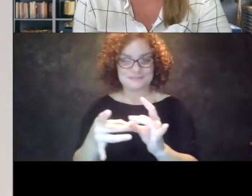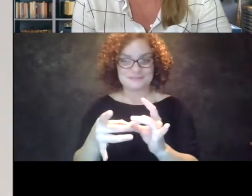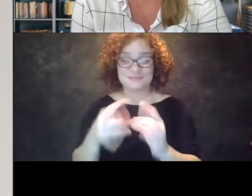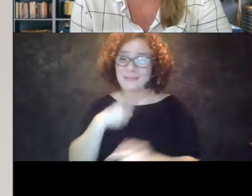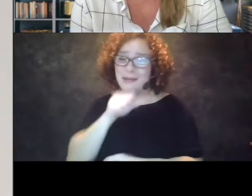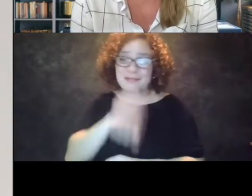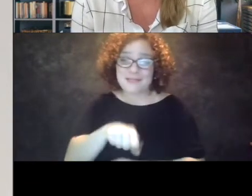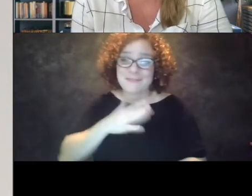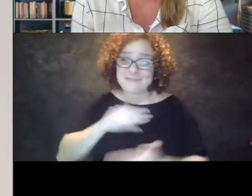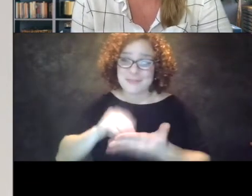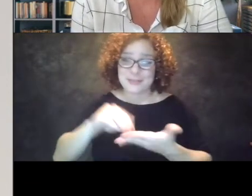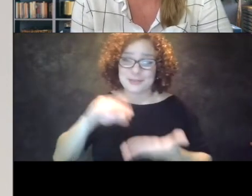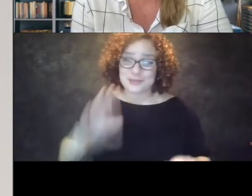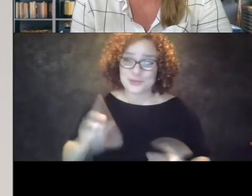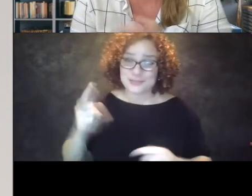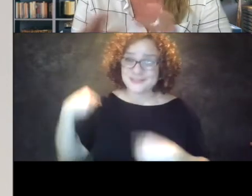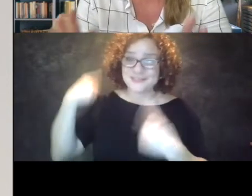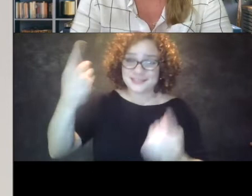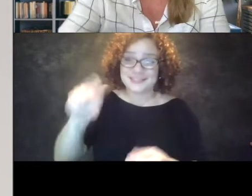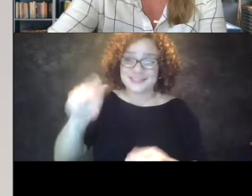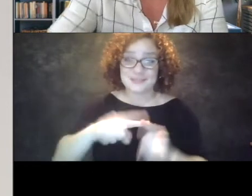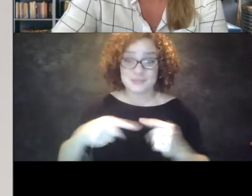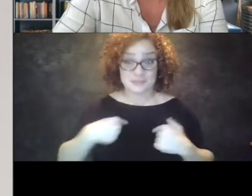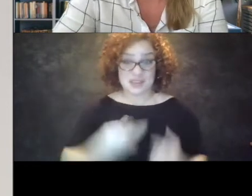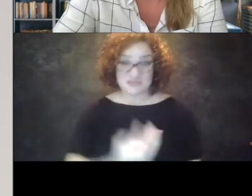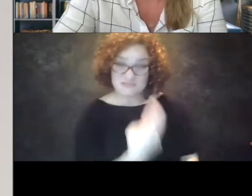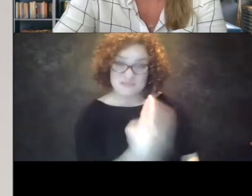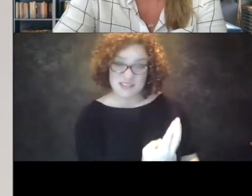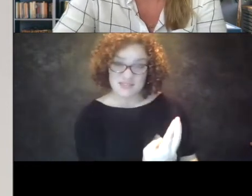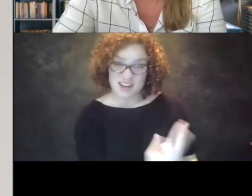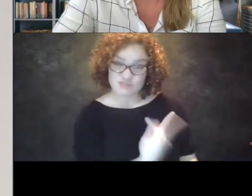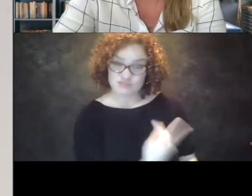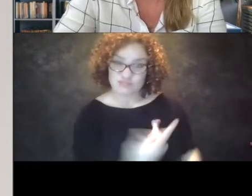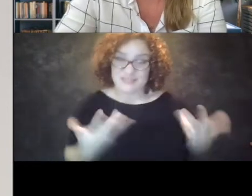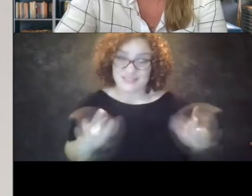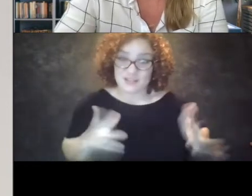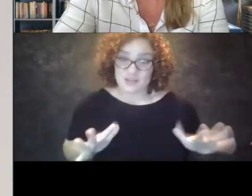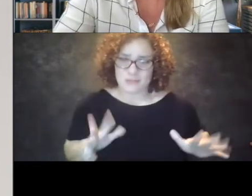be their best friend in school. They need to make, you know, other friends that are